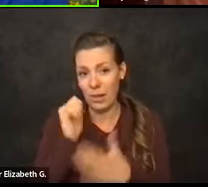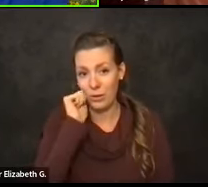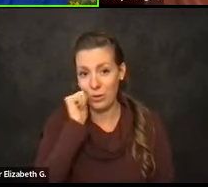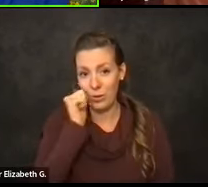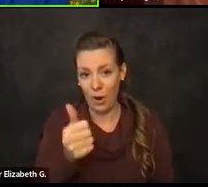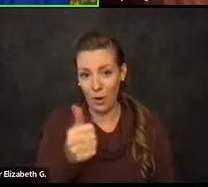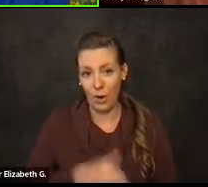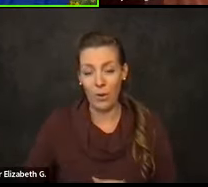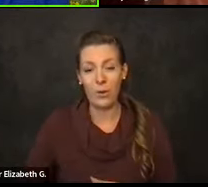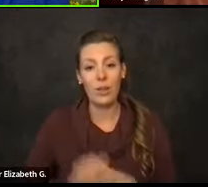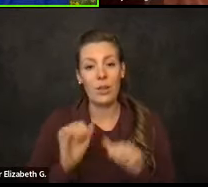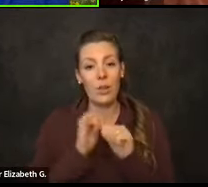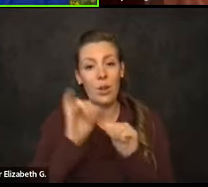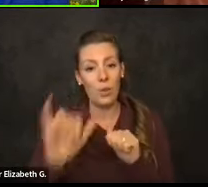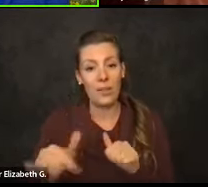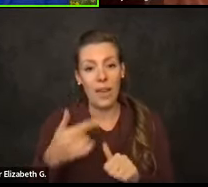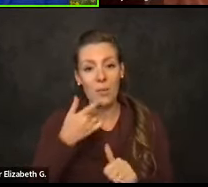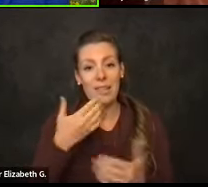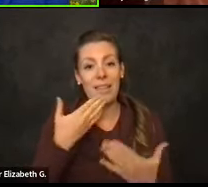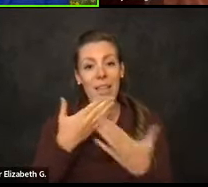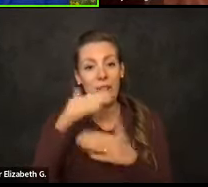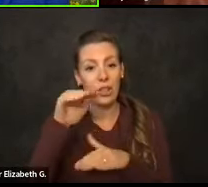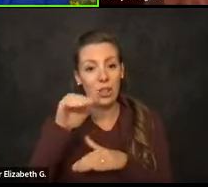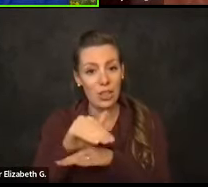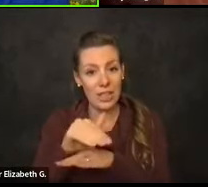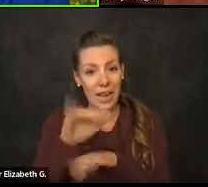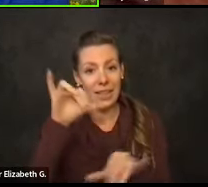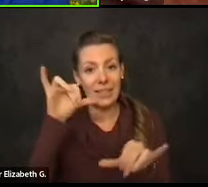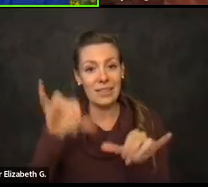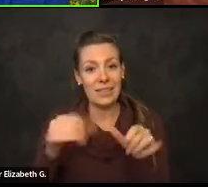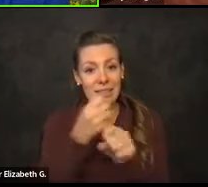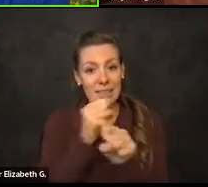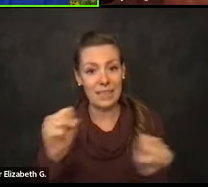With that, we say Goodnight, everybody, stay safe and get your vaccine.